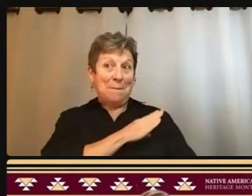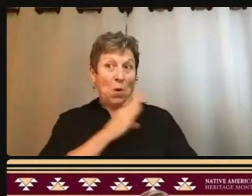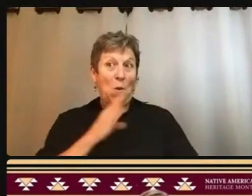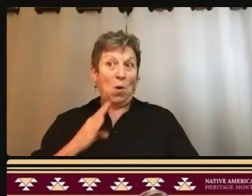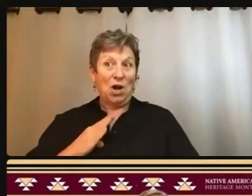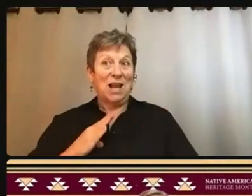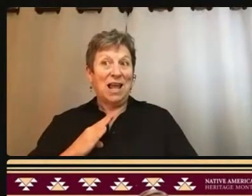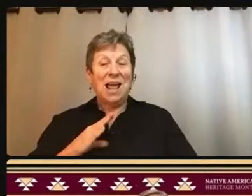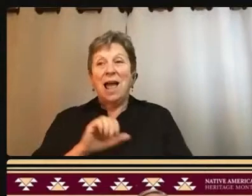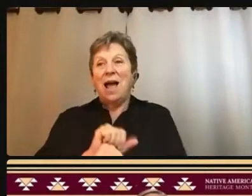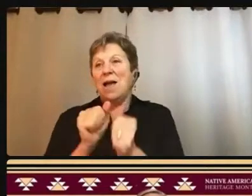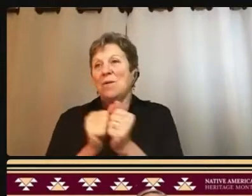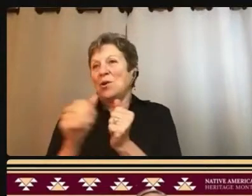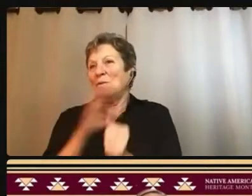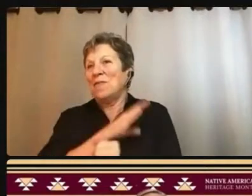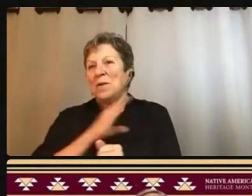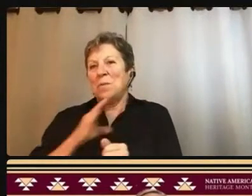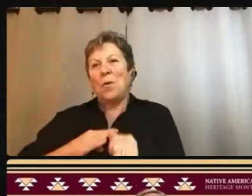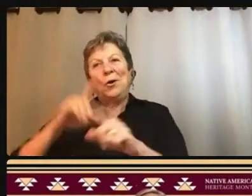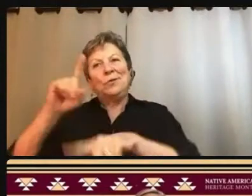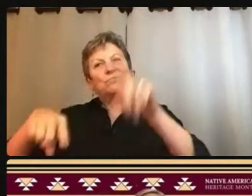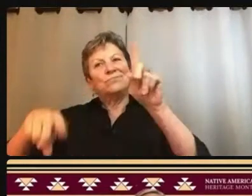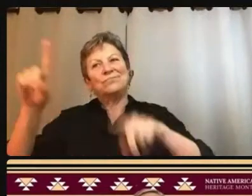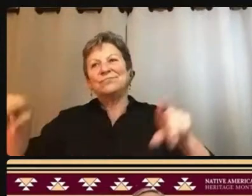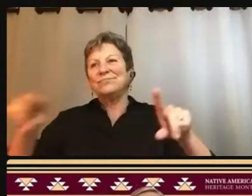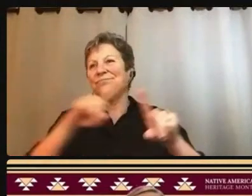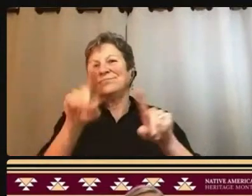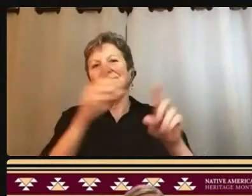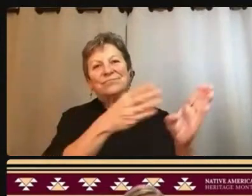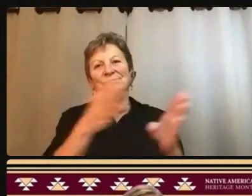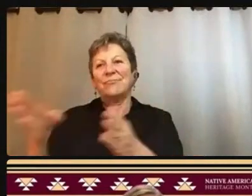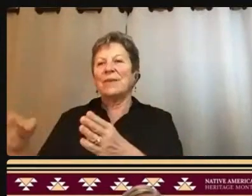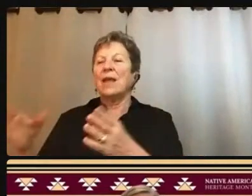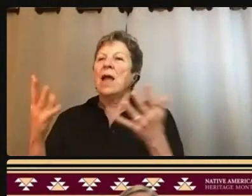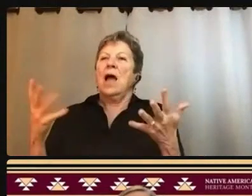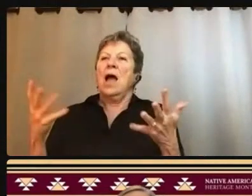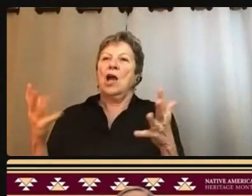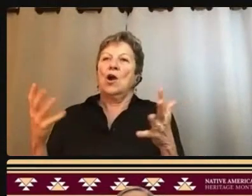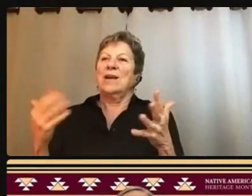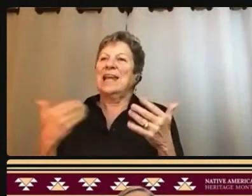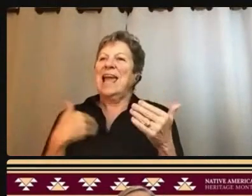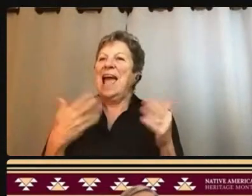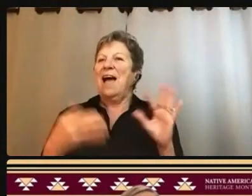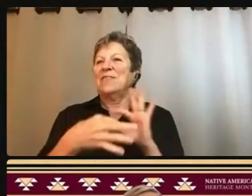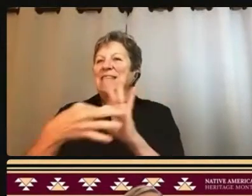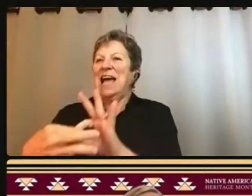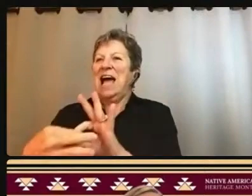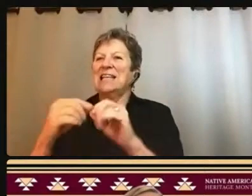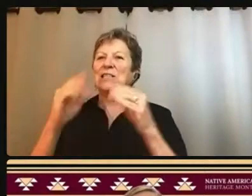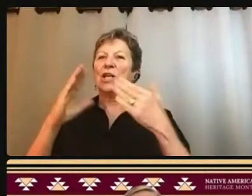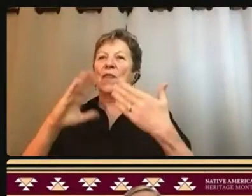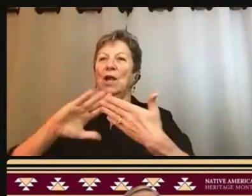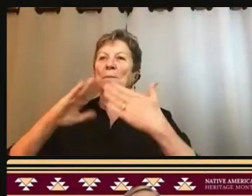DEFINITELY I HAVE BOARD EXPERIENCE. I DEAL WITH MY OWN BOARD.